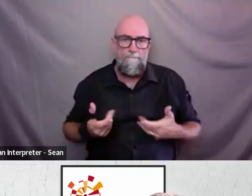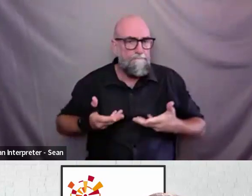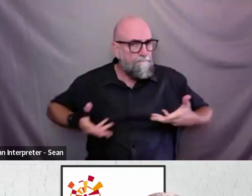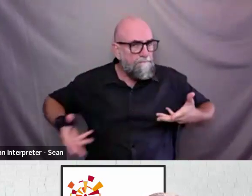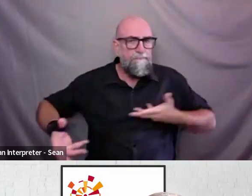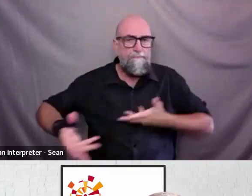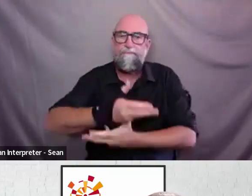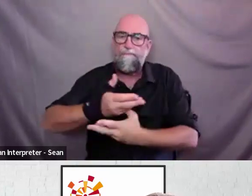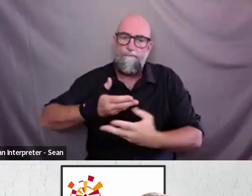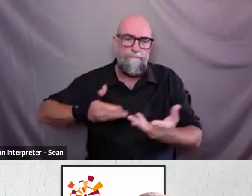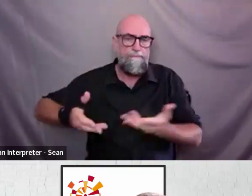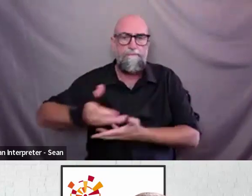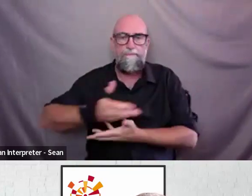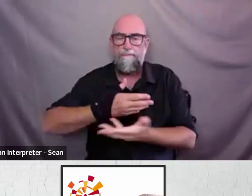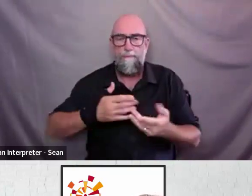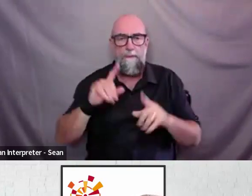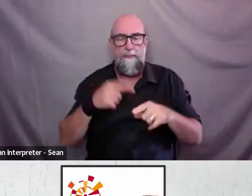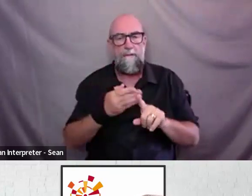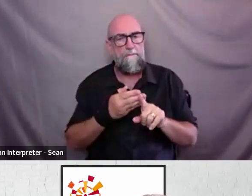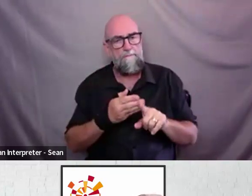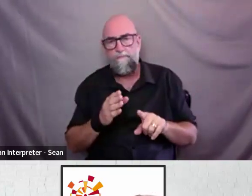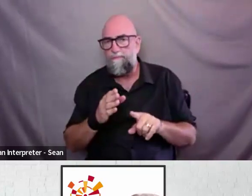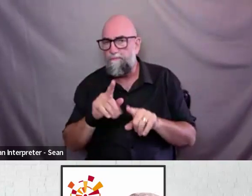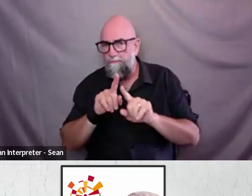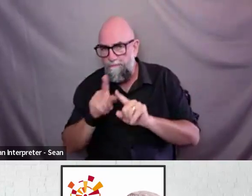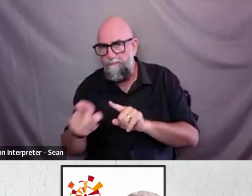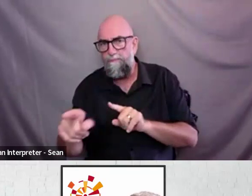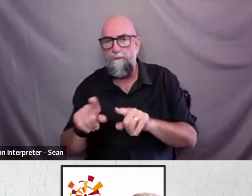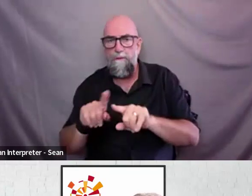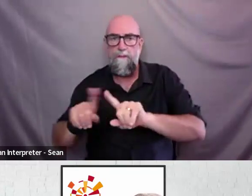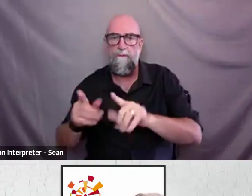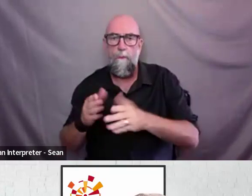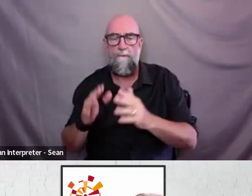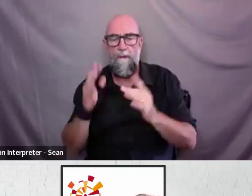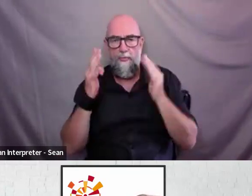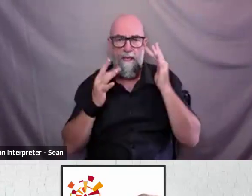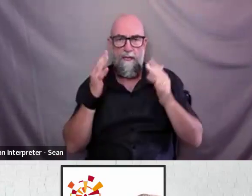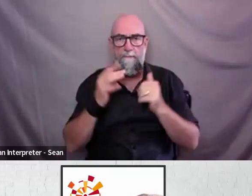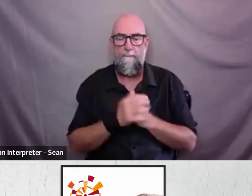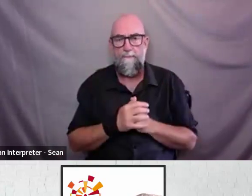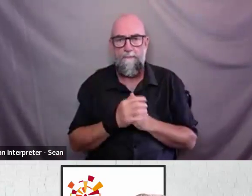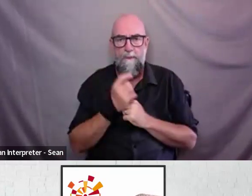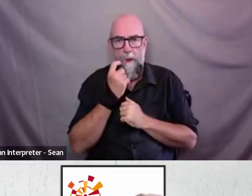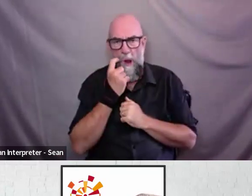and they are needed across, not just the creative